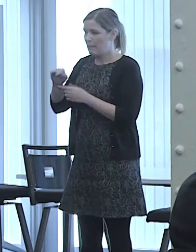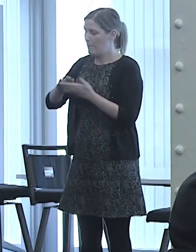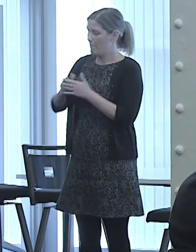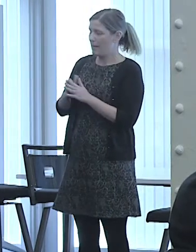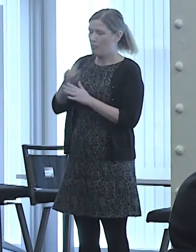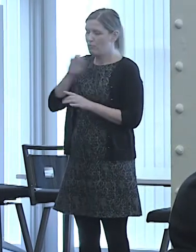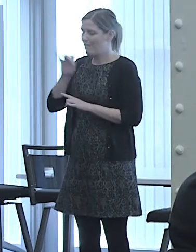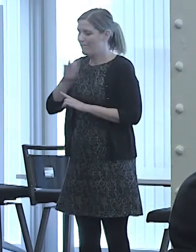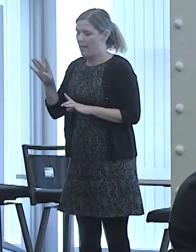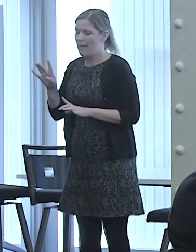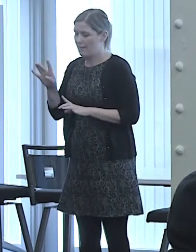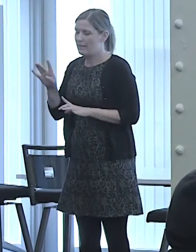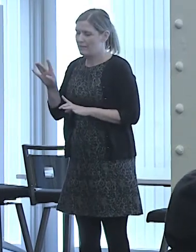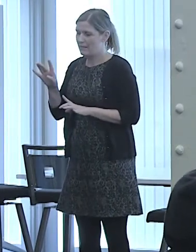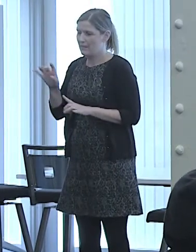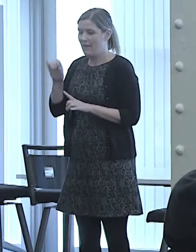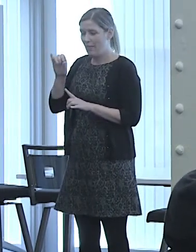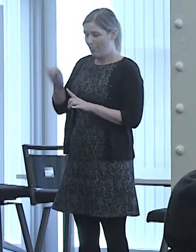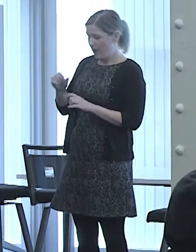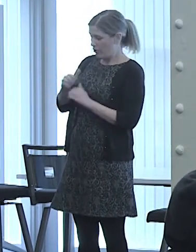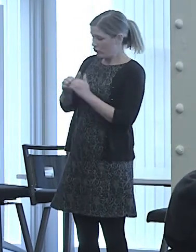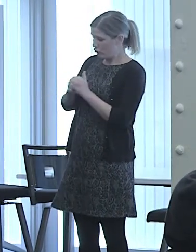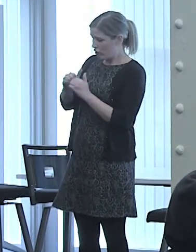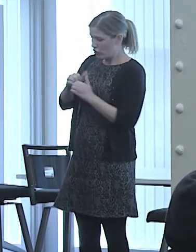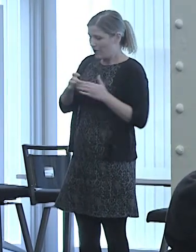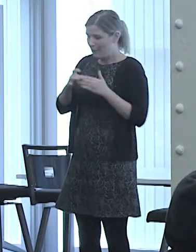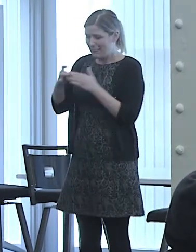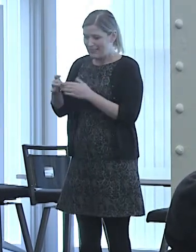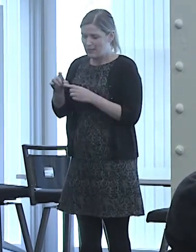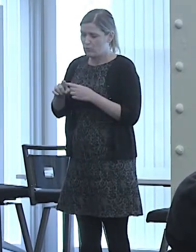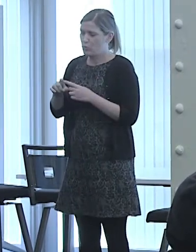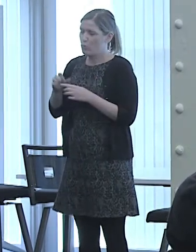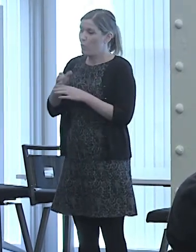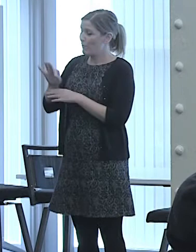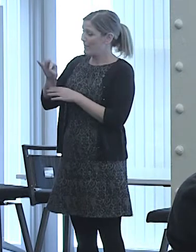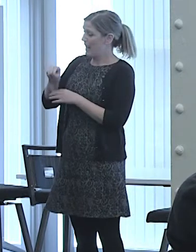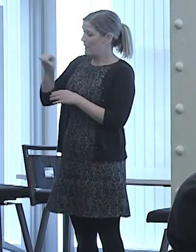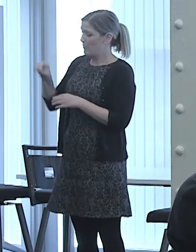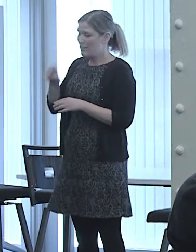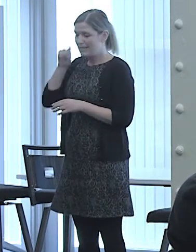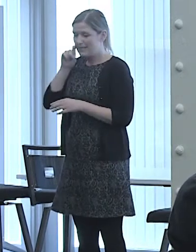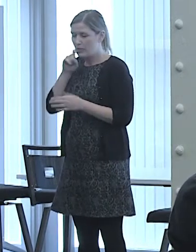This is the paradigm that leads to the rates of over 90% of sexual assault survivorship,